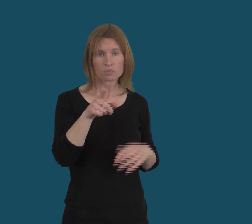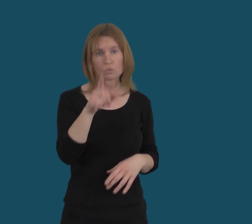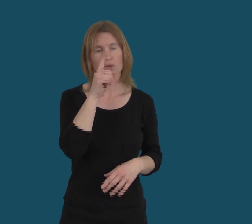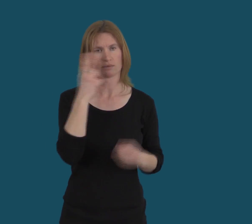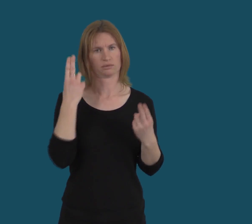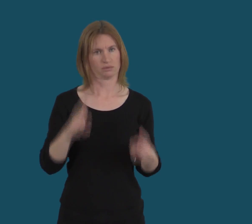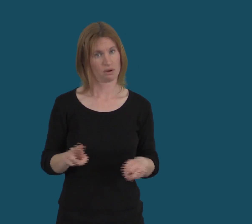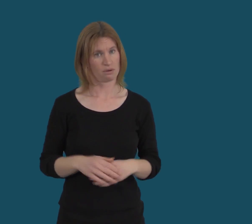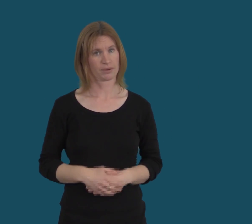You could die.